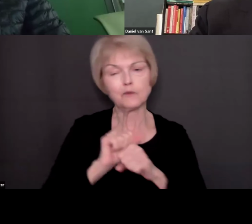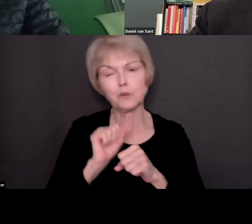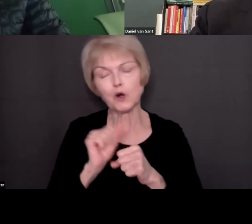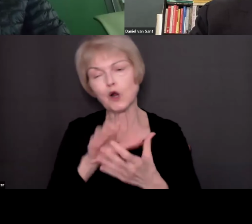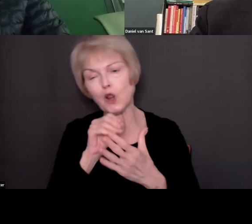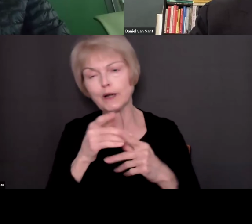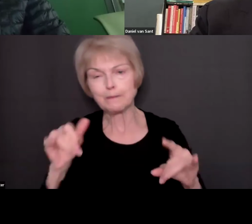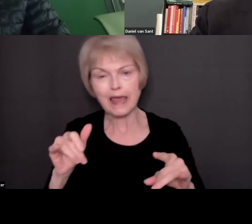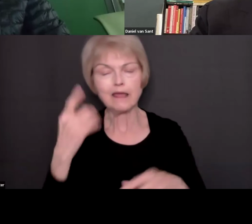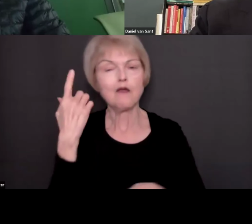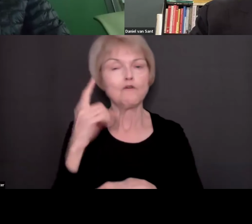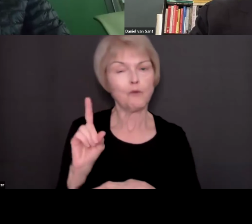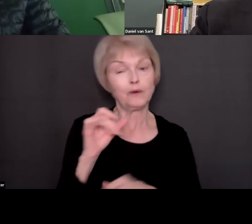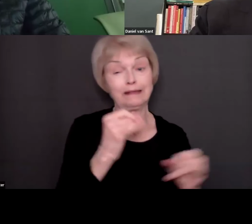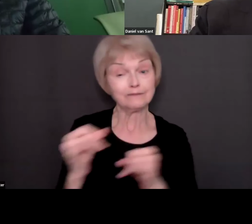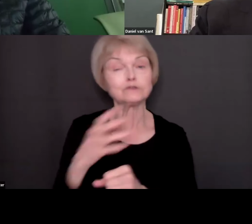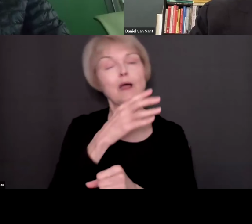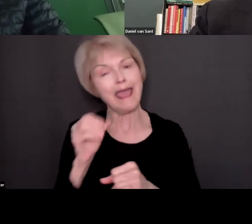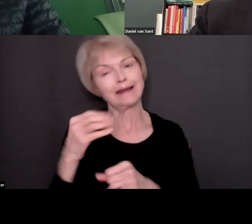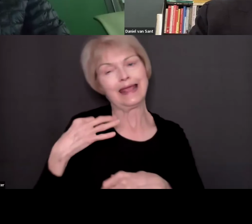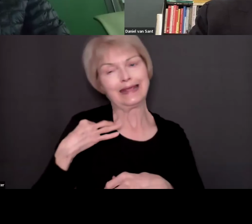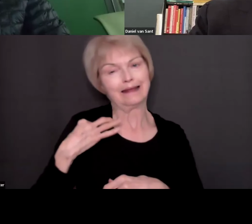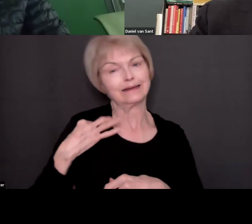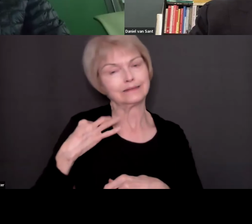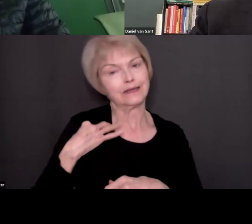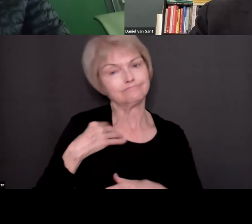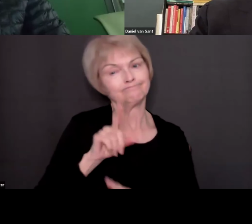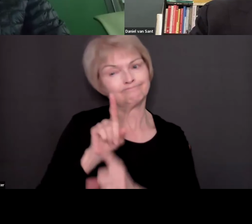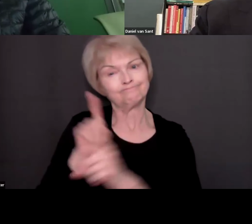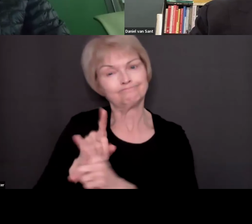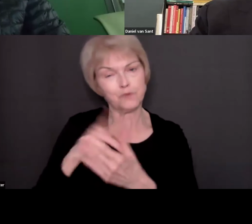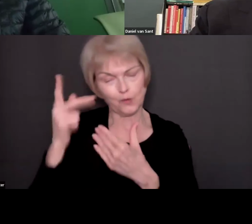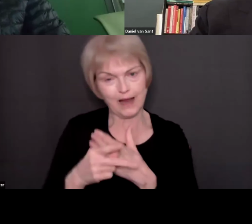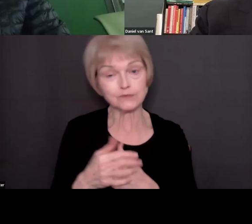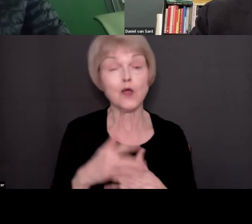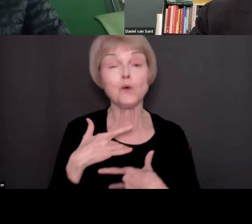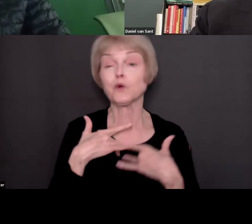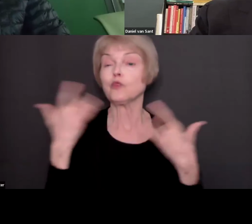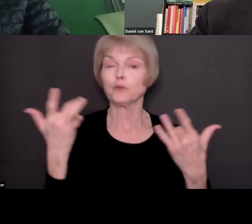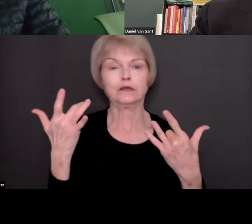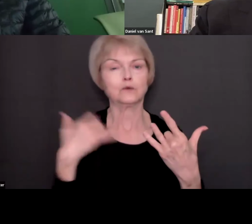and candidate facing programs, we are thrilled to be joined by an amazing lineup of experts.